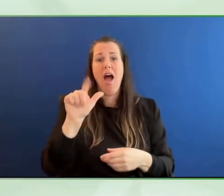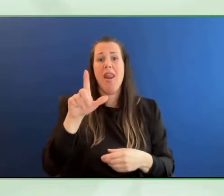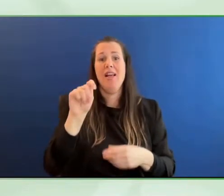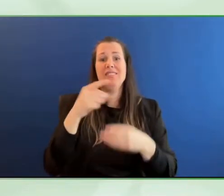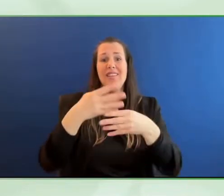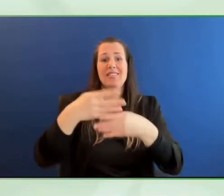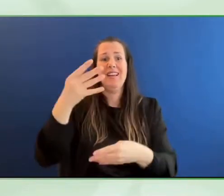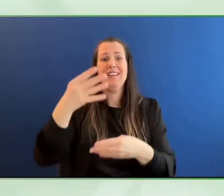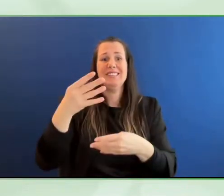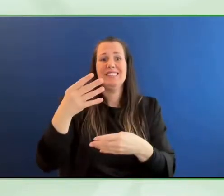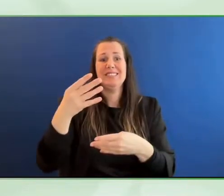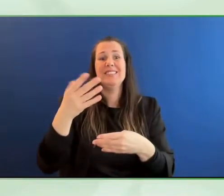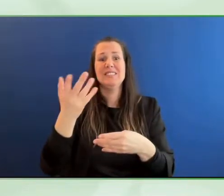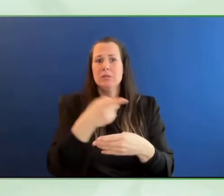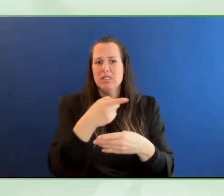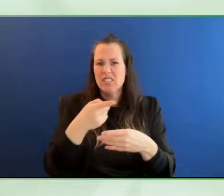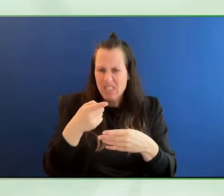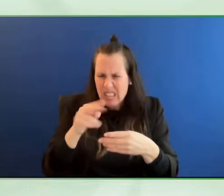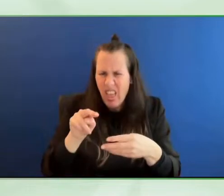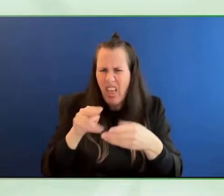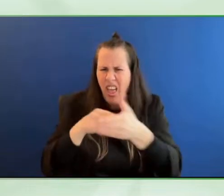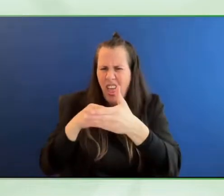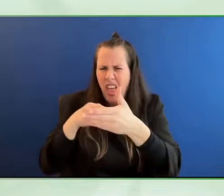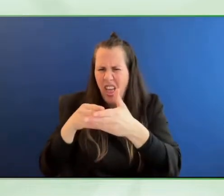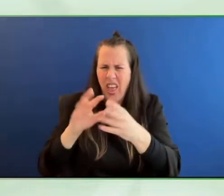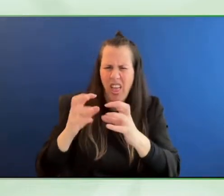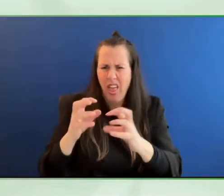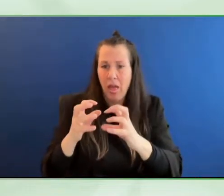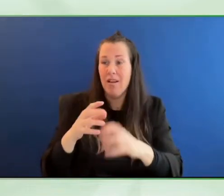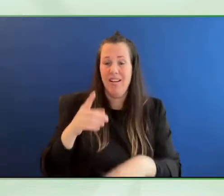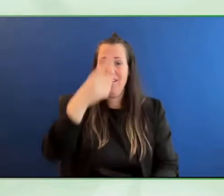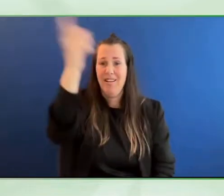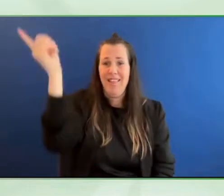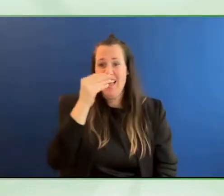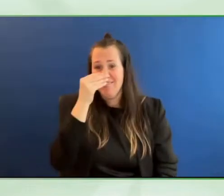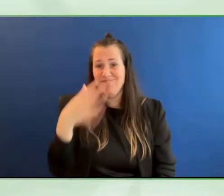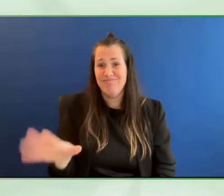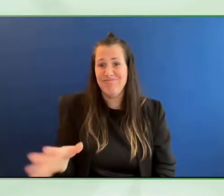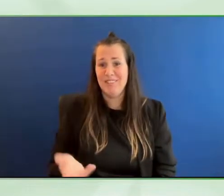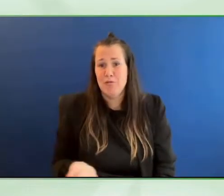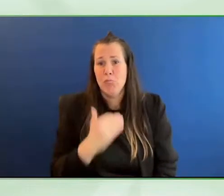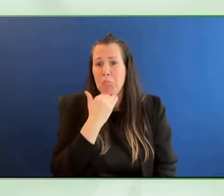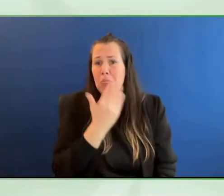people who are being created. Finally in terms of the different media, we can see it being used across everything.